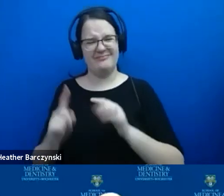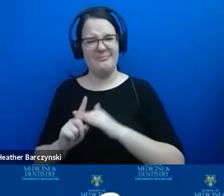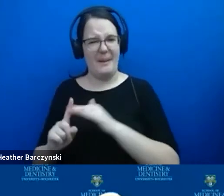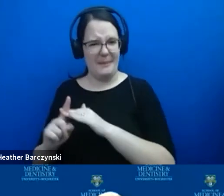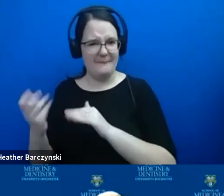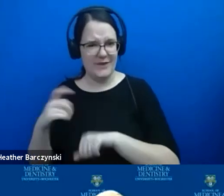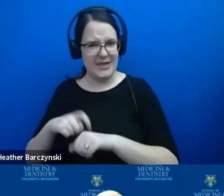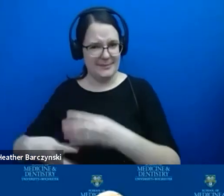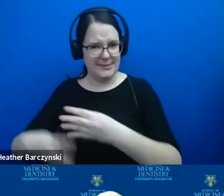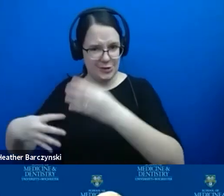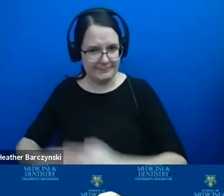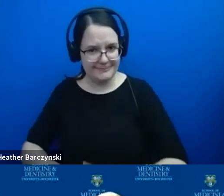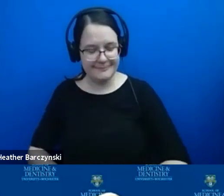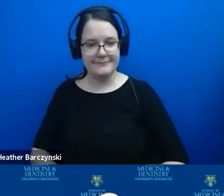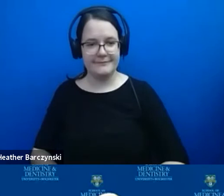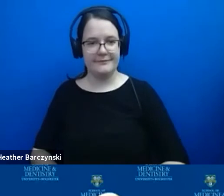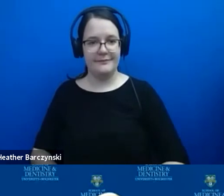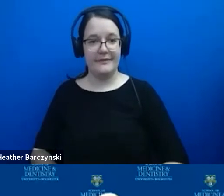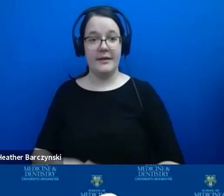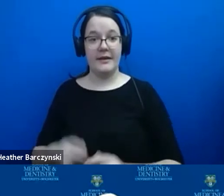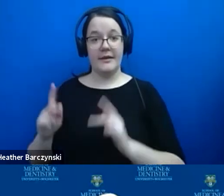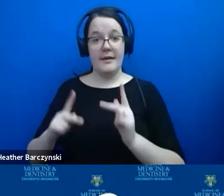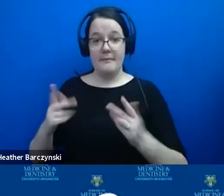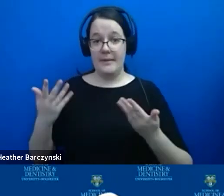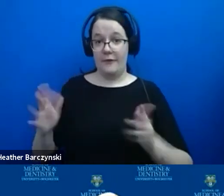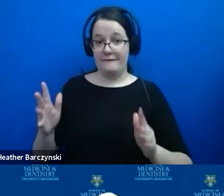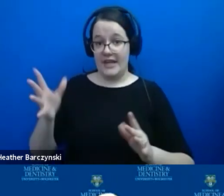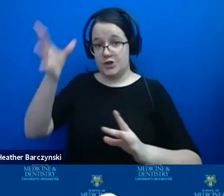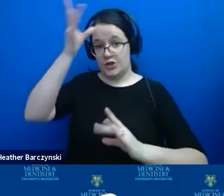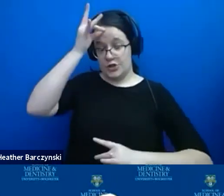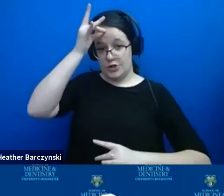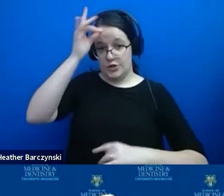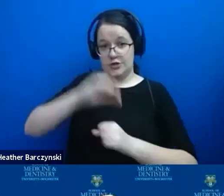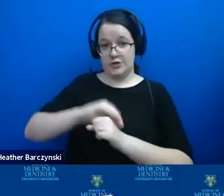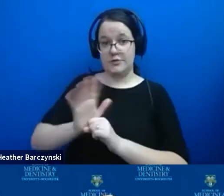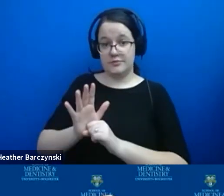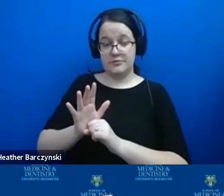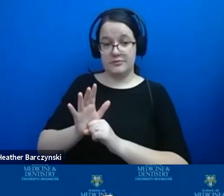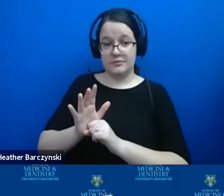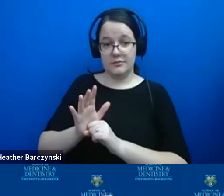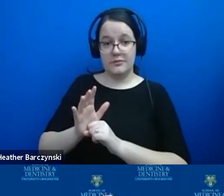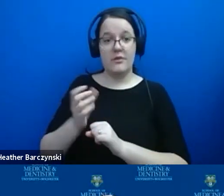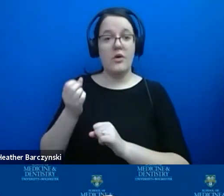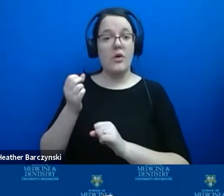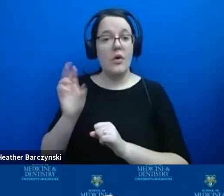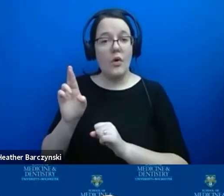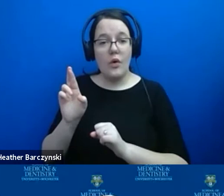um people who have been previously infected um with sars kovi 2 or who have um already have